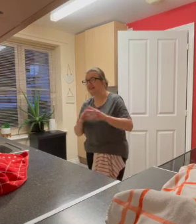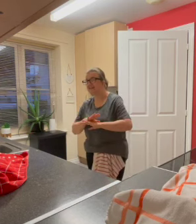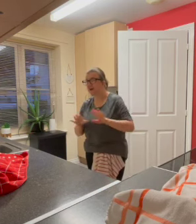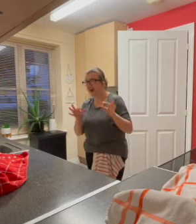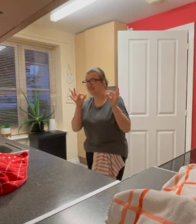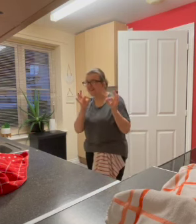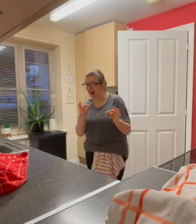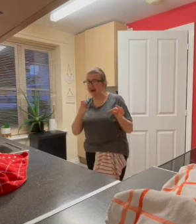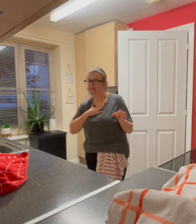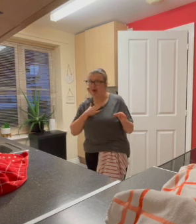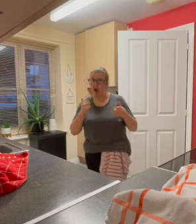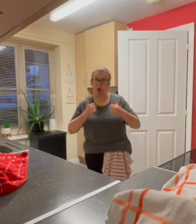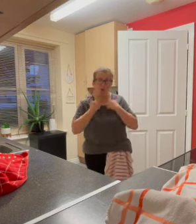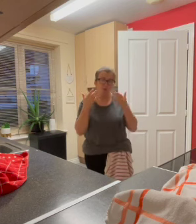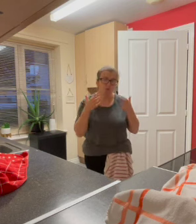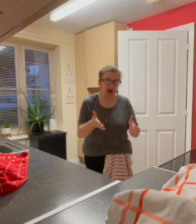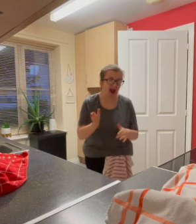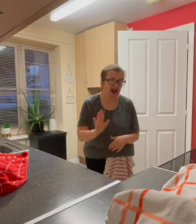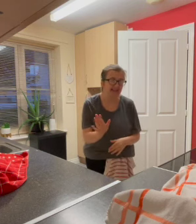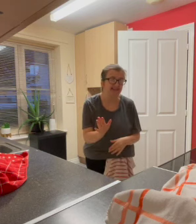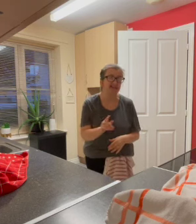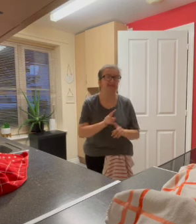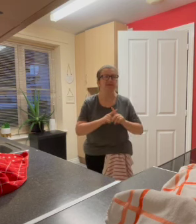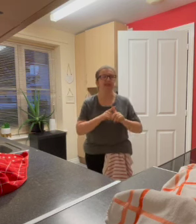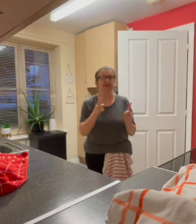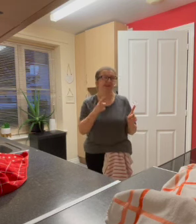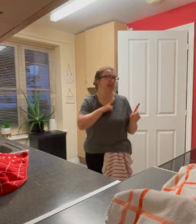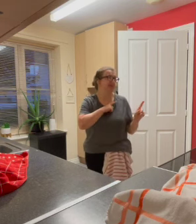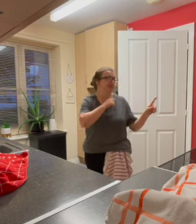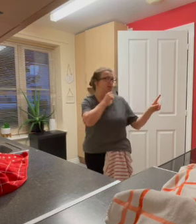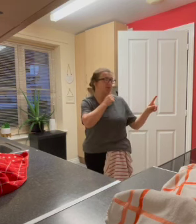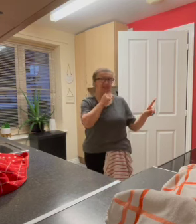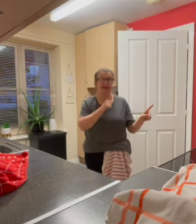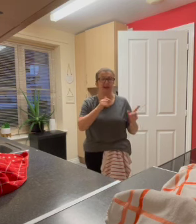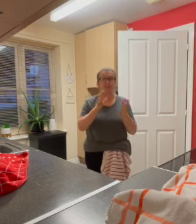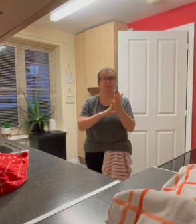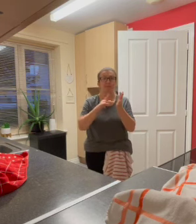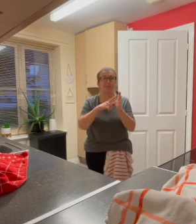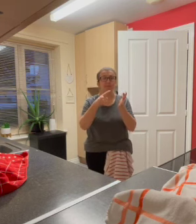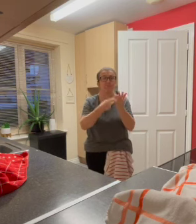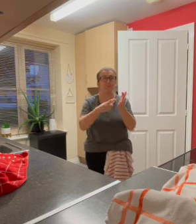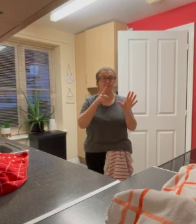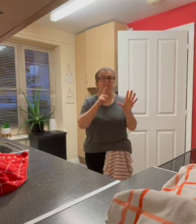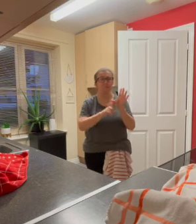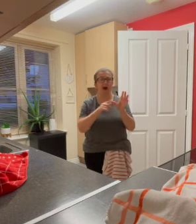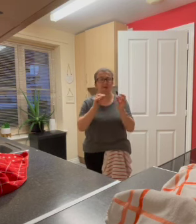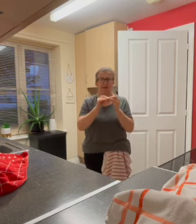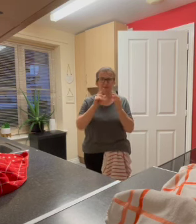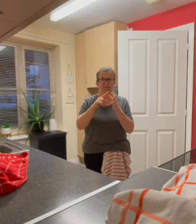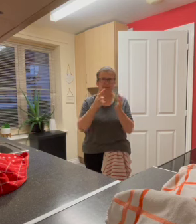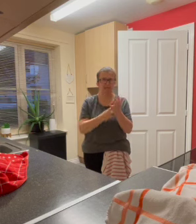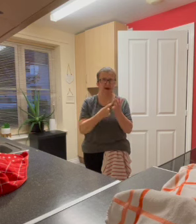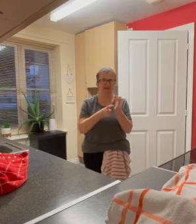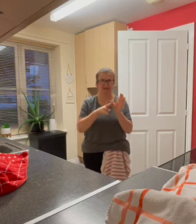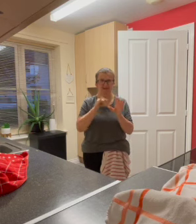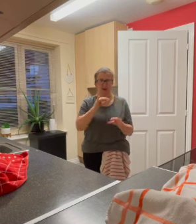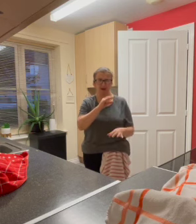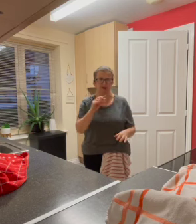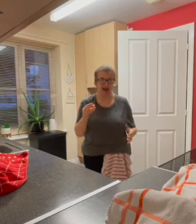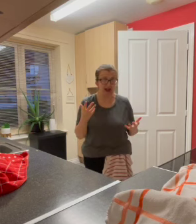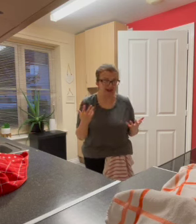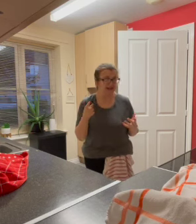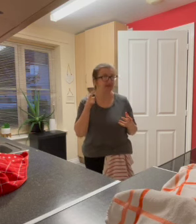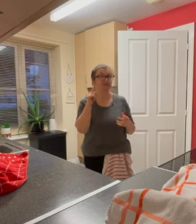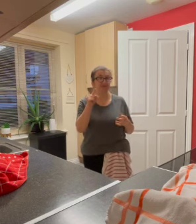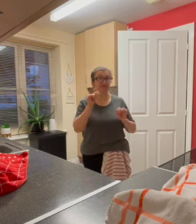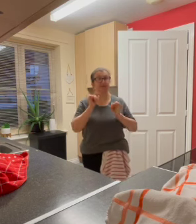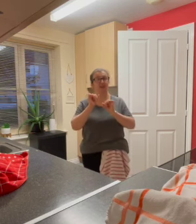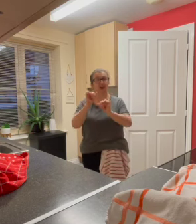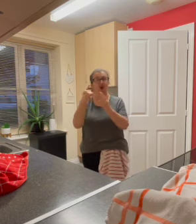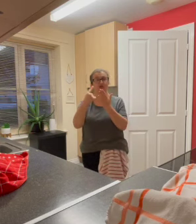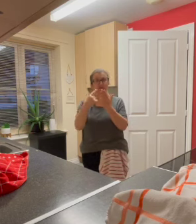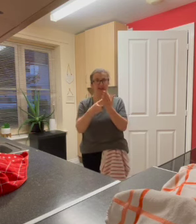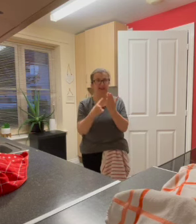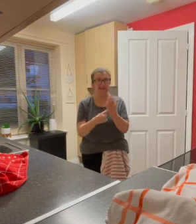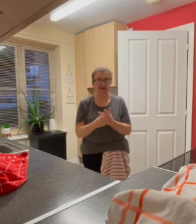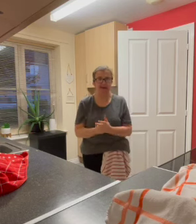Hang on, it won't be exactly my own way as I am following Mary Berry's recipe